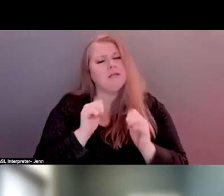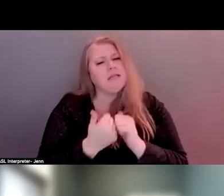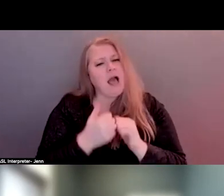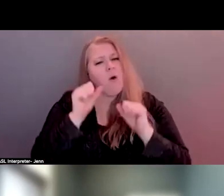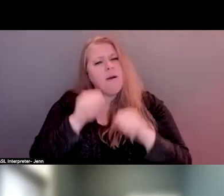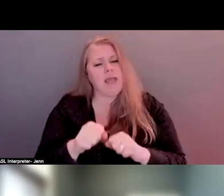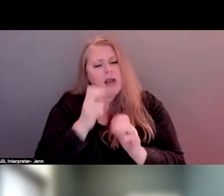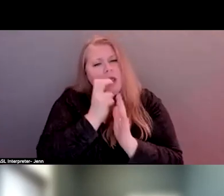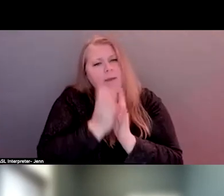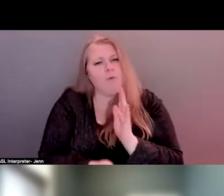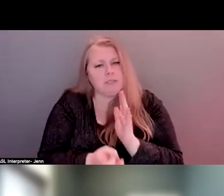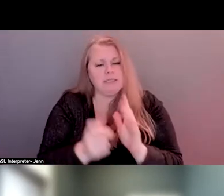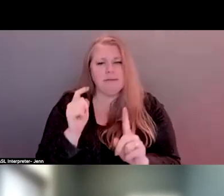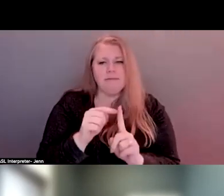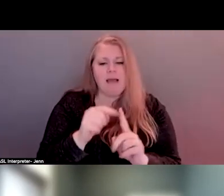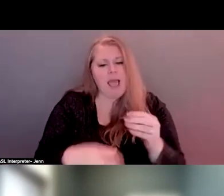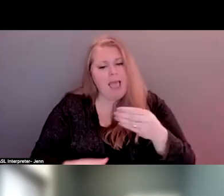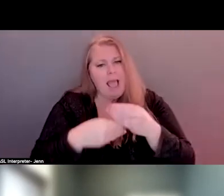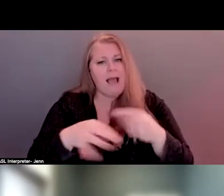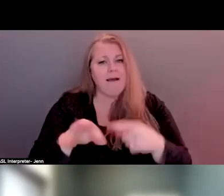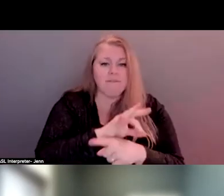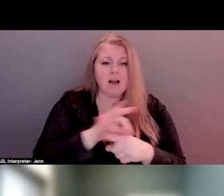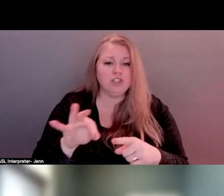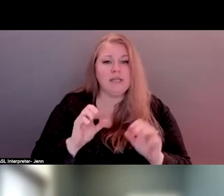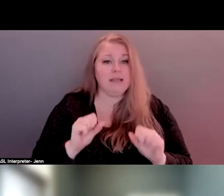potentially add functional capability or efficiency